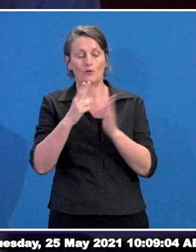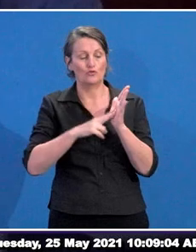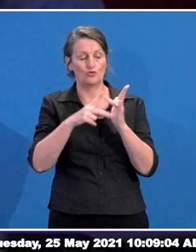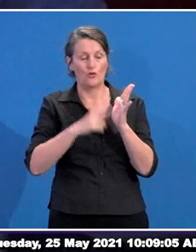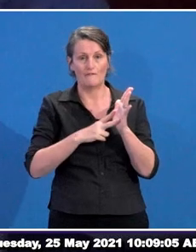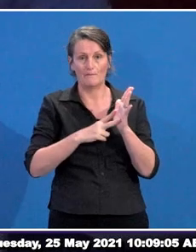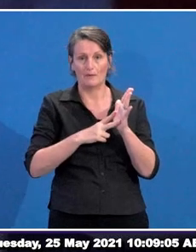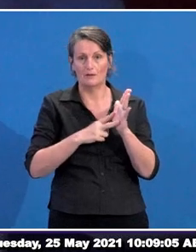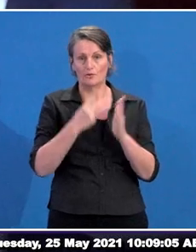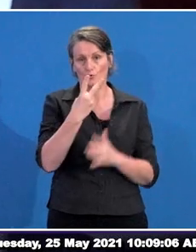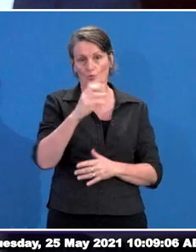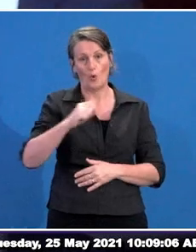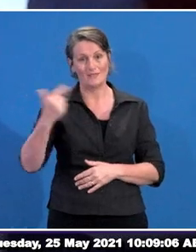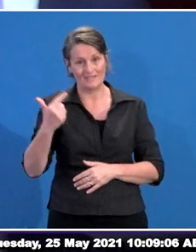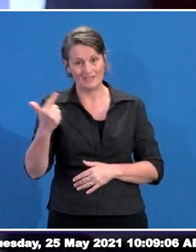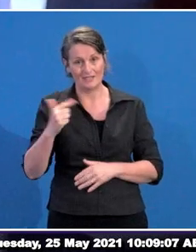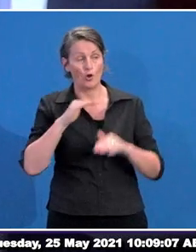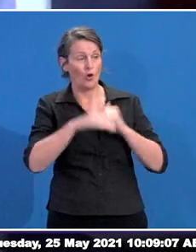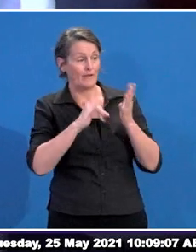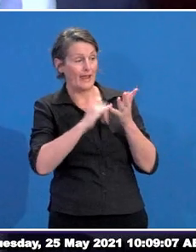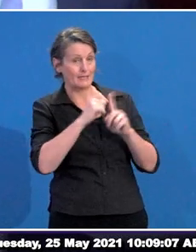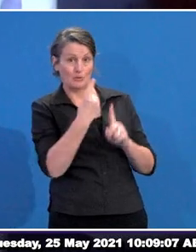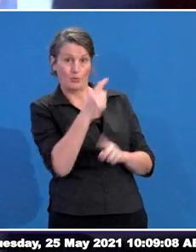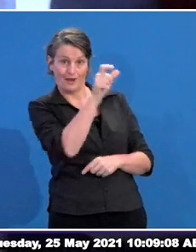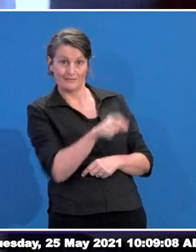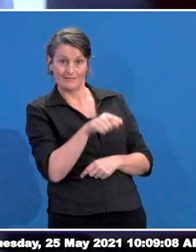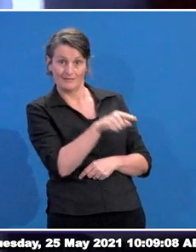this time about SP1 not following instructions from the general